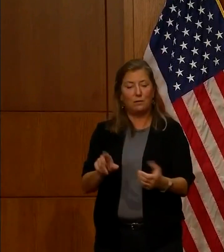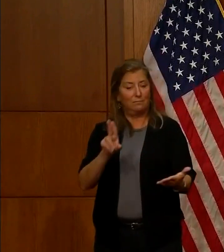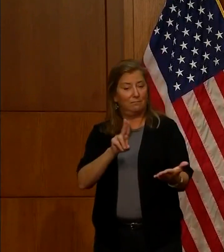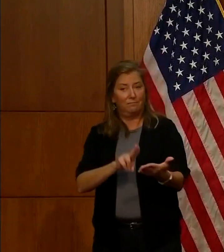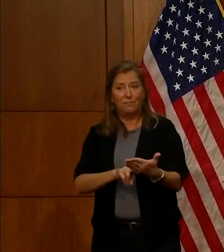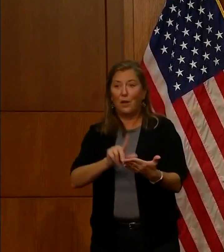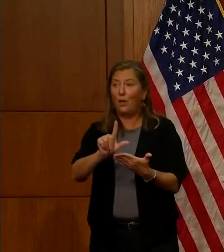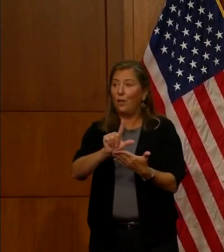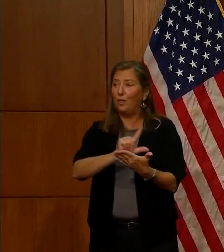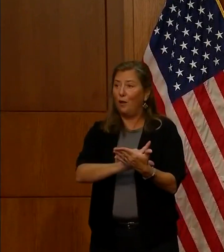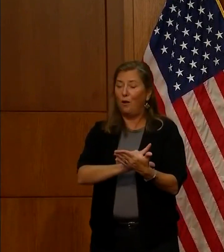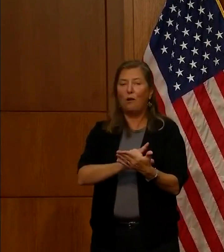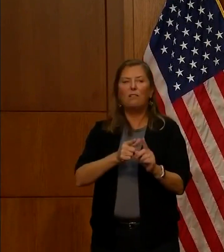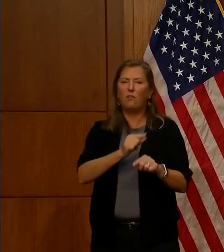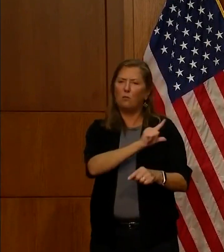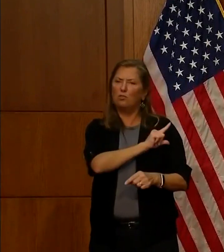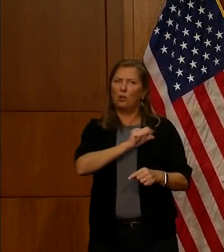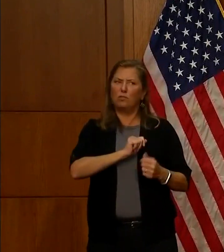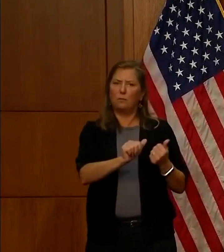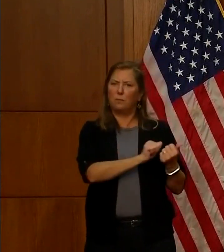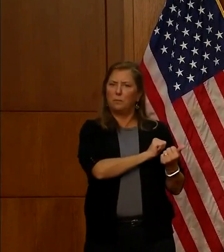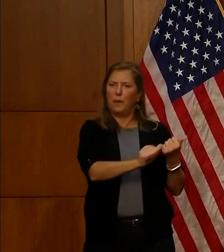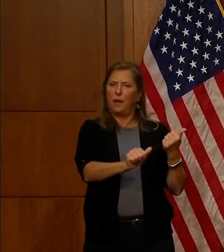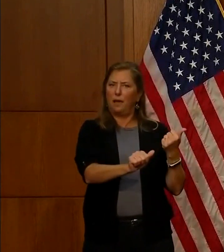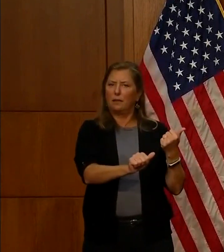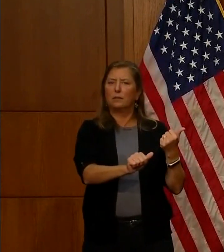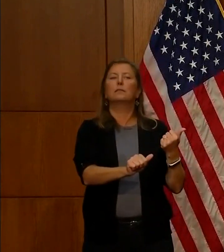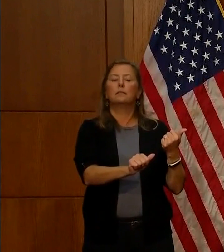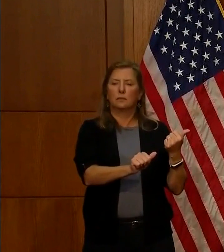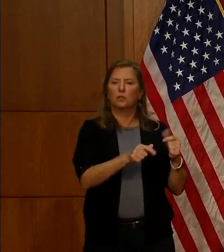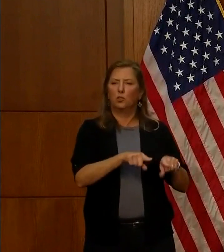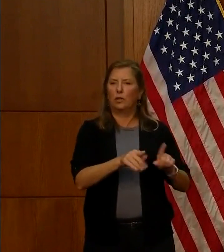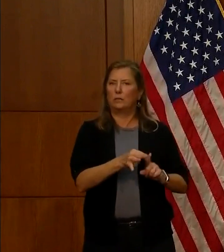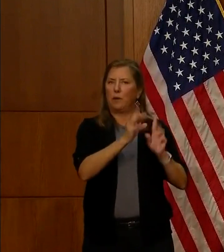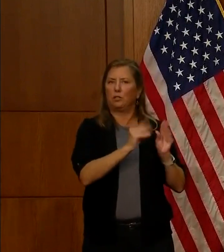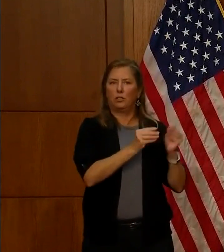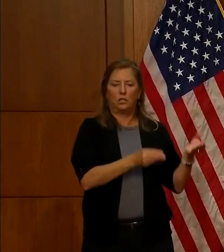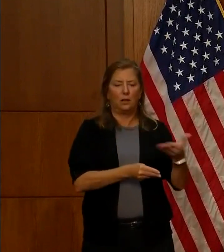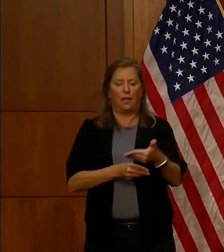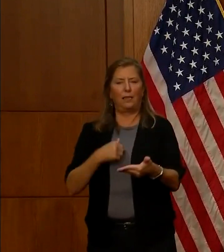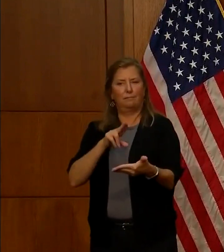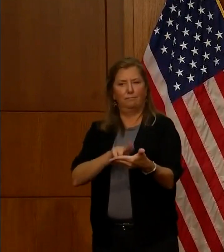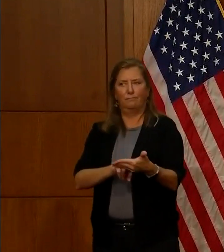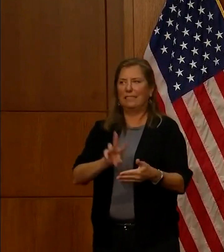IMMEDIATELY GOT TO WORK SIGNING INTO LAW BILLS OF THAT THAT THE